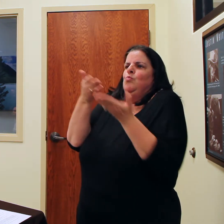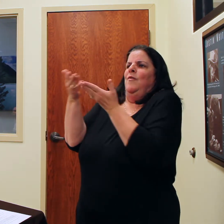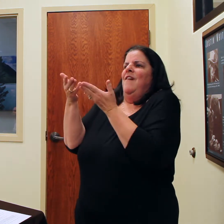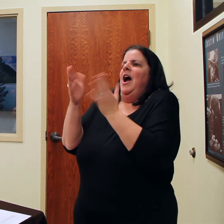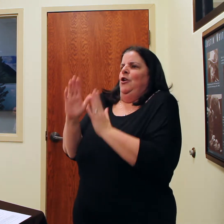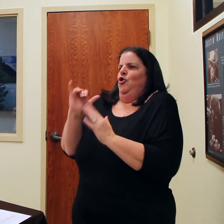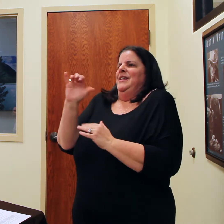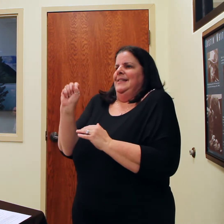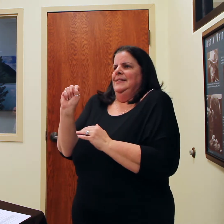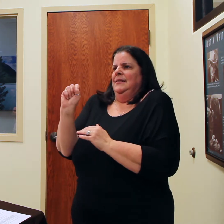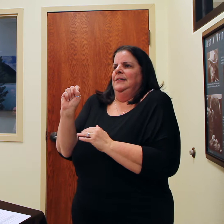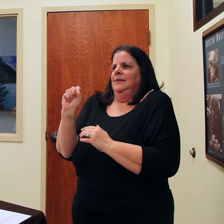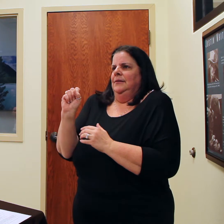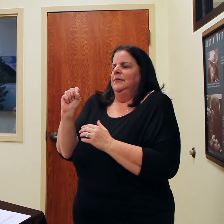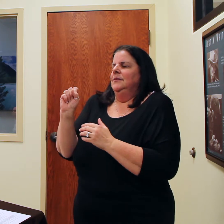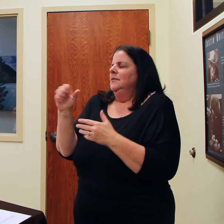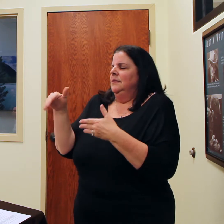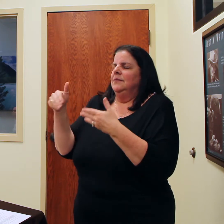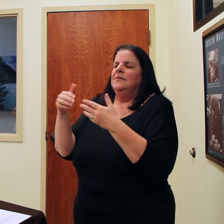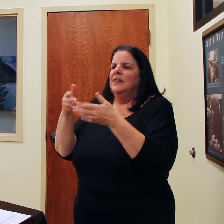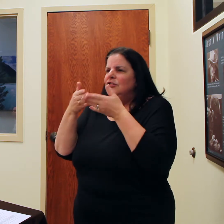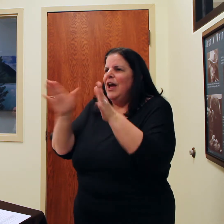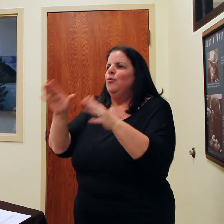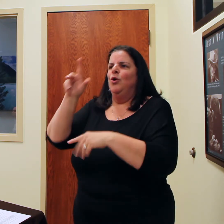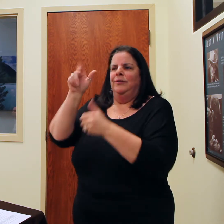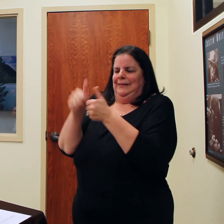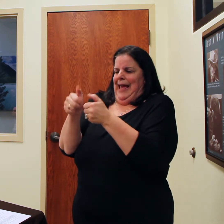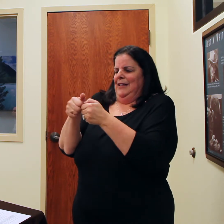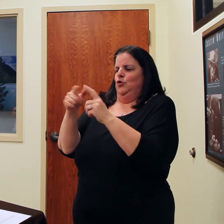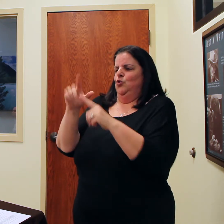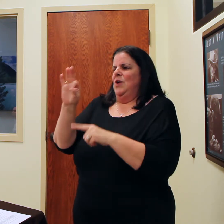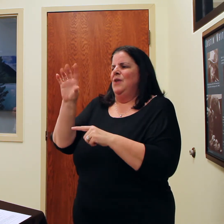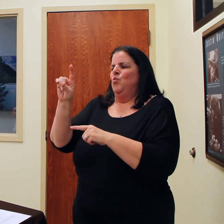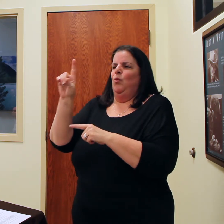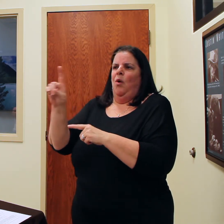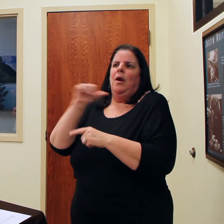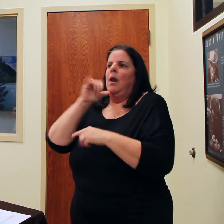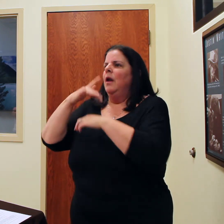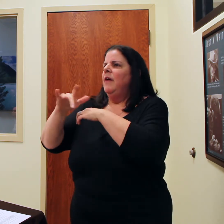In general, they say text to 911 is not available, please make a voice call now.